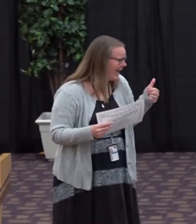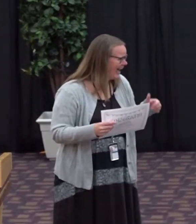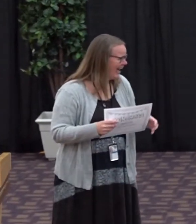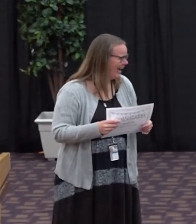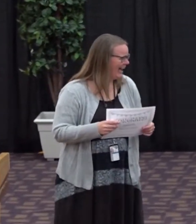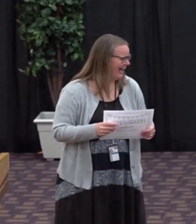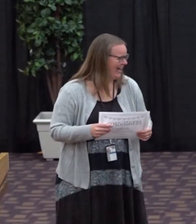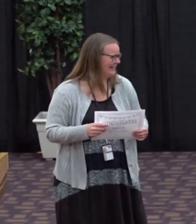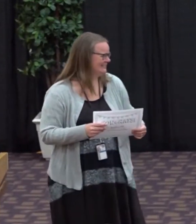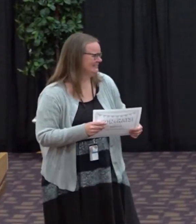Yay!